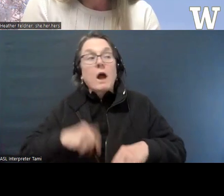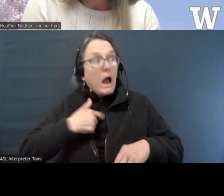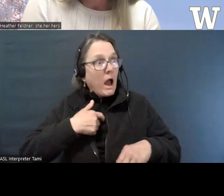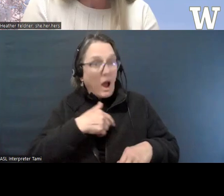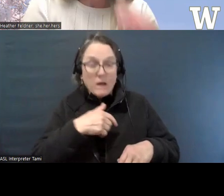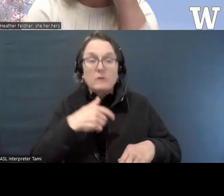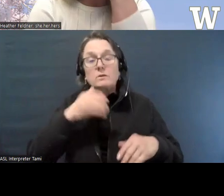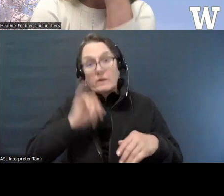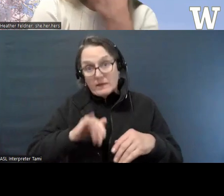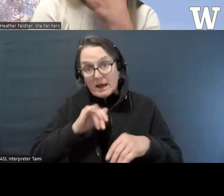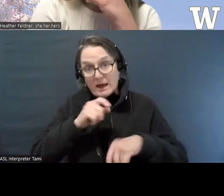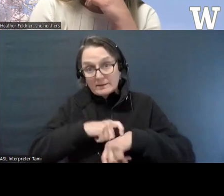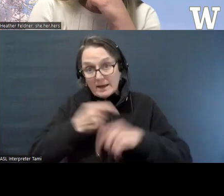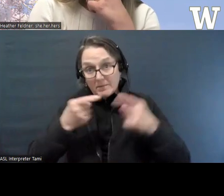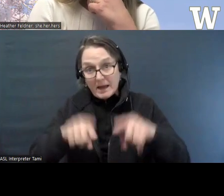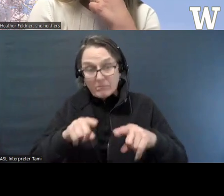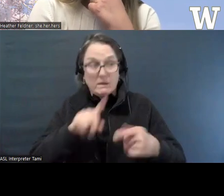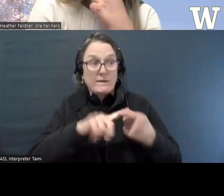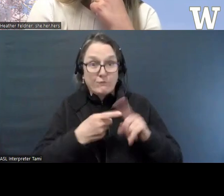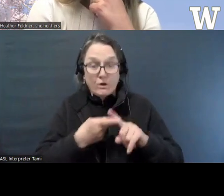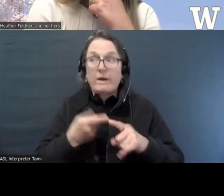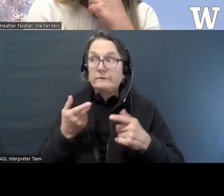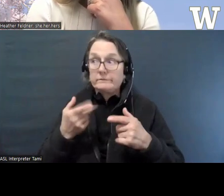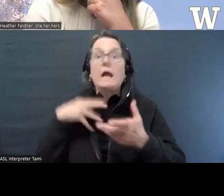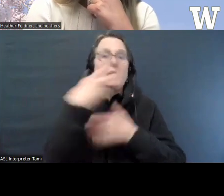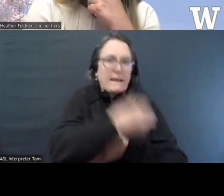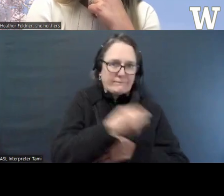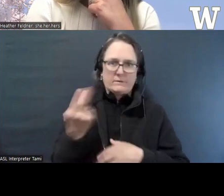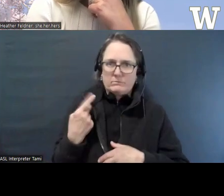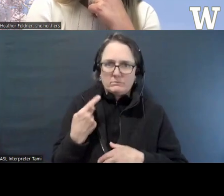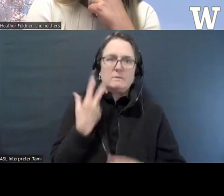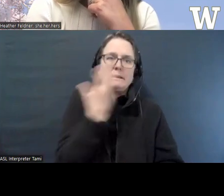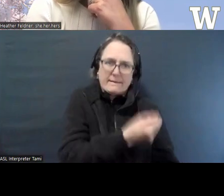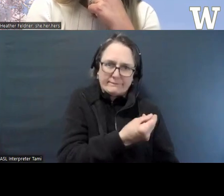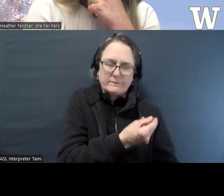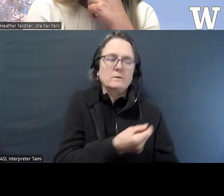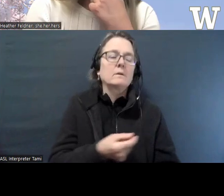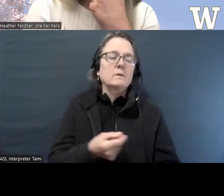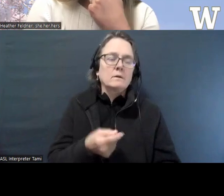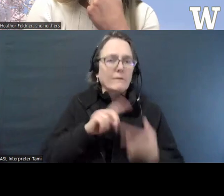So the point I'm trying to make here is that we should also try to support our support persons.